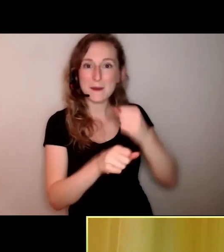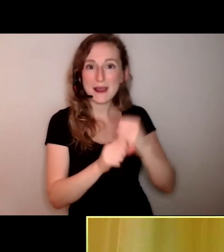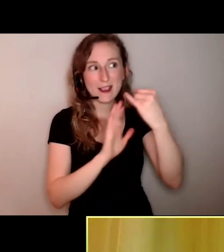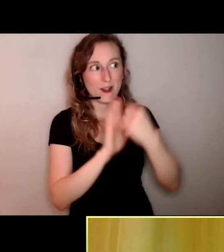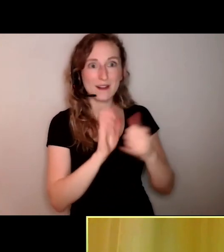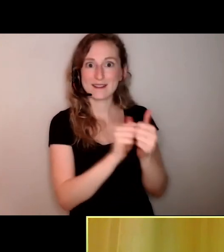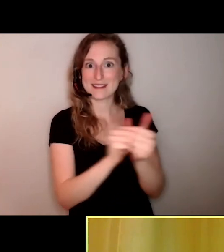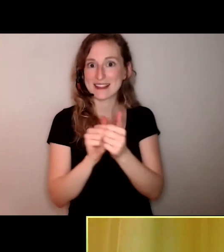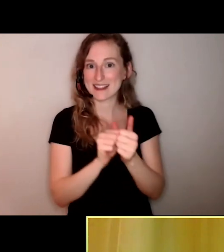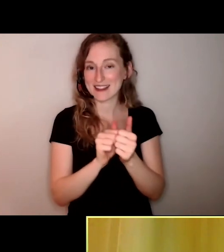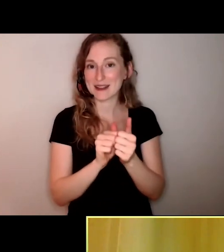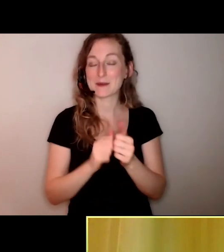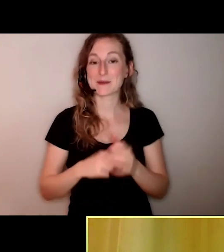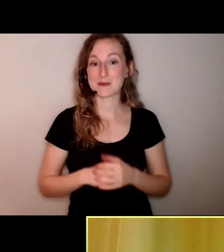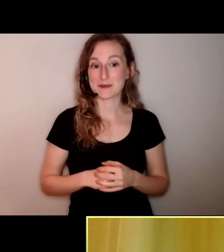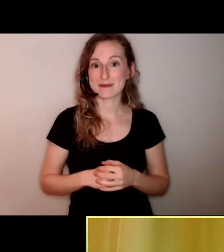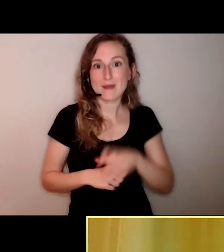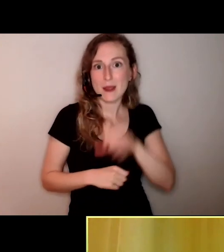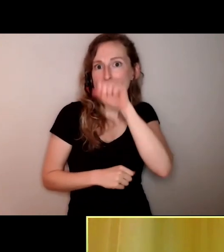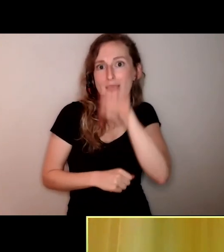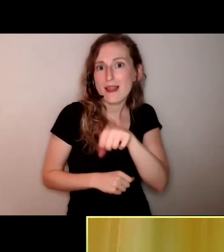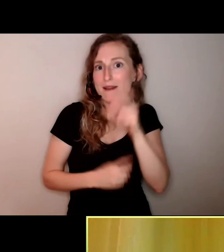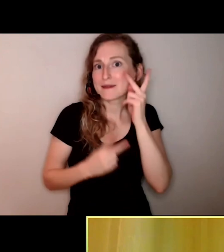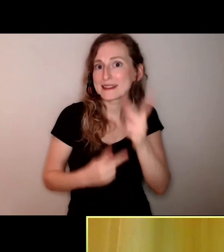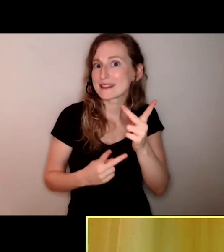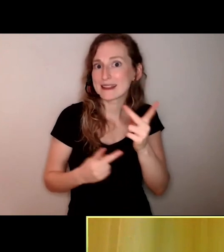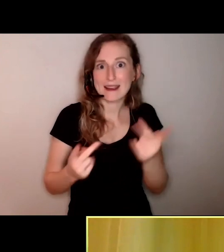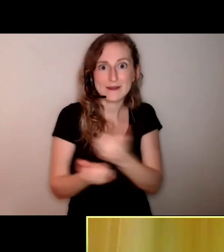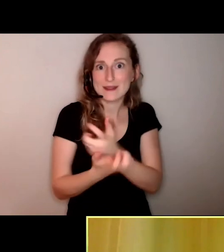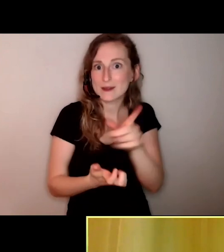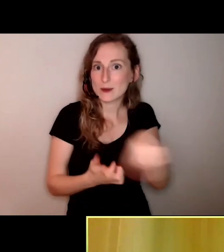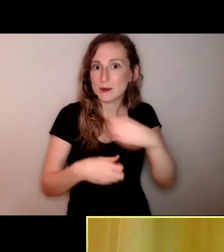And we'd love to see what you created today! We’ll be posting our artwork on social media.